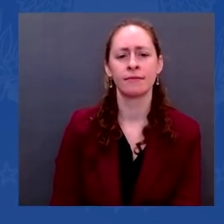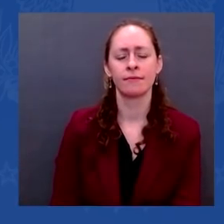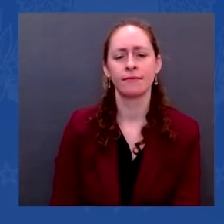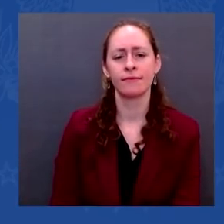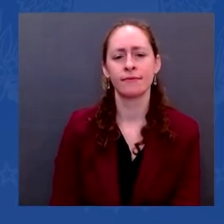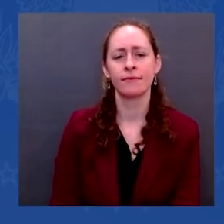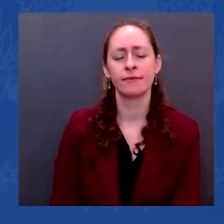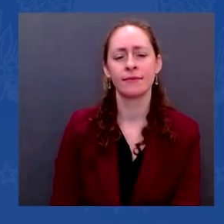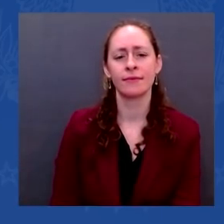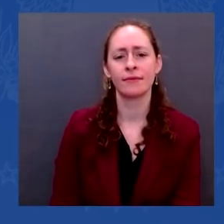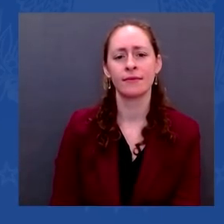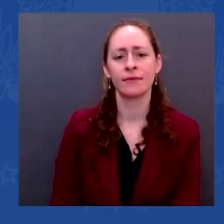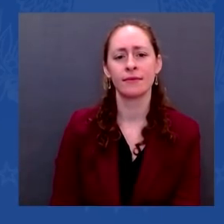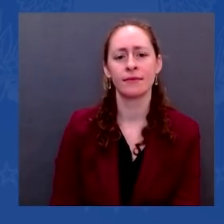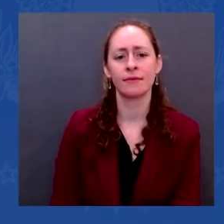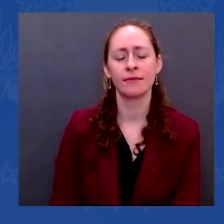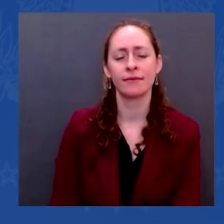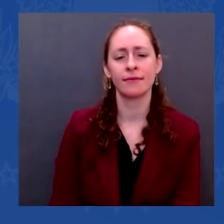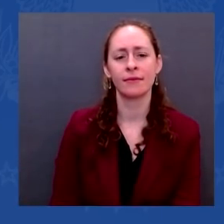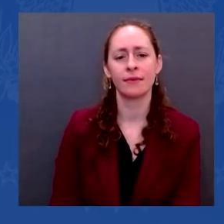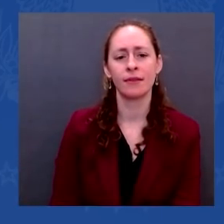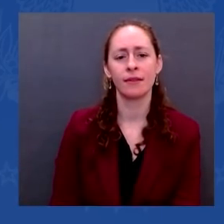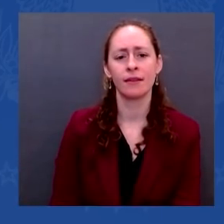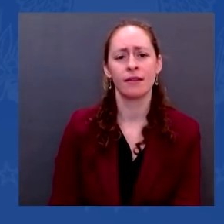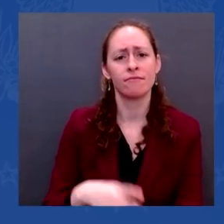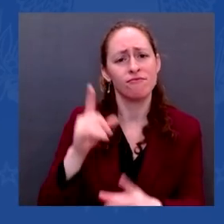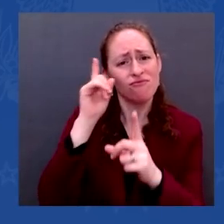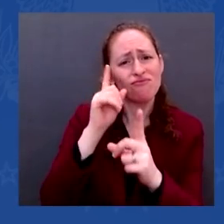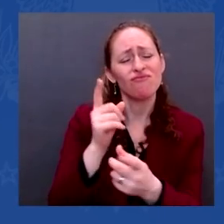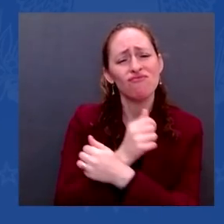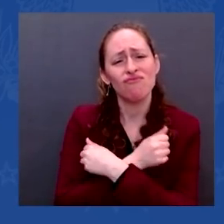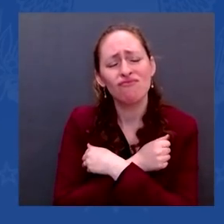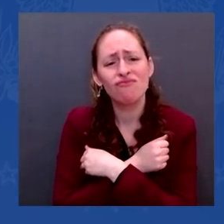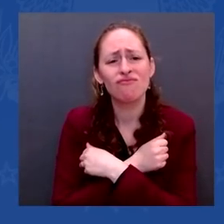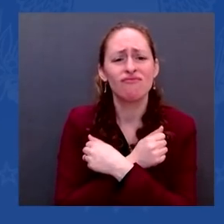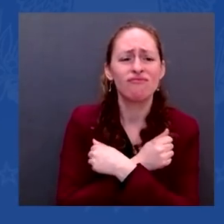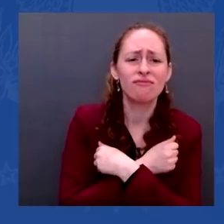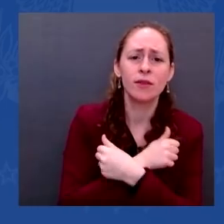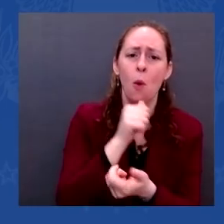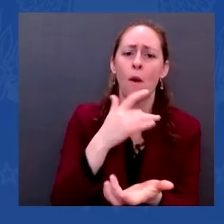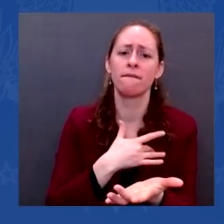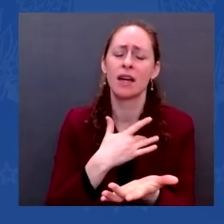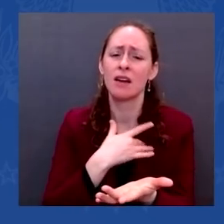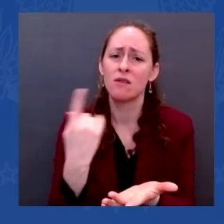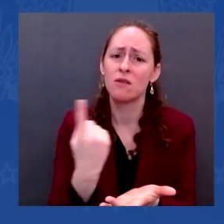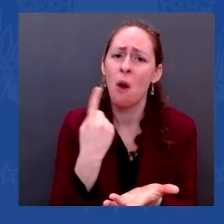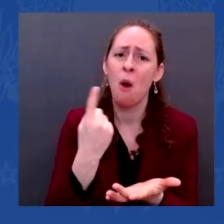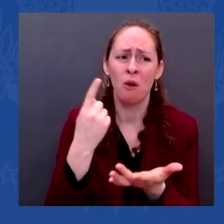and the families were reunit- -- reunited. When asked later if he would change anything,